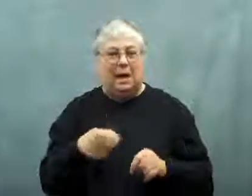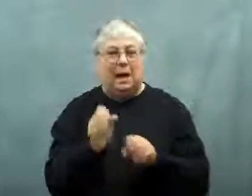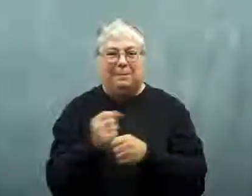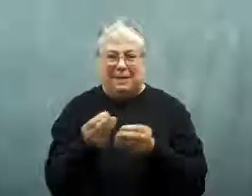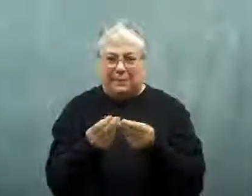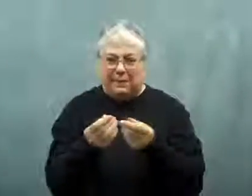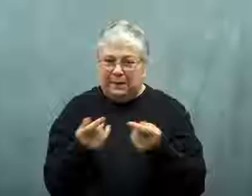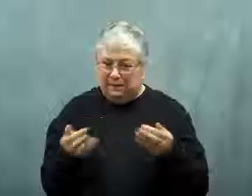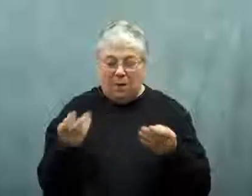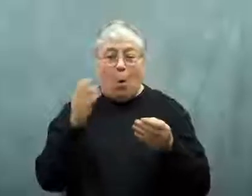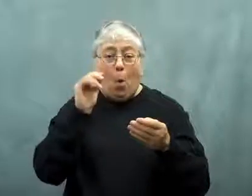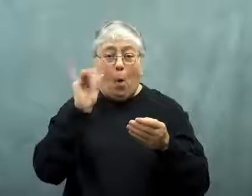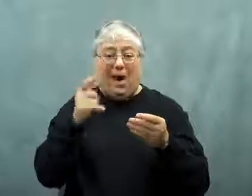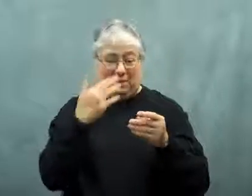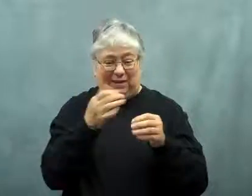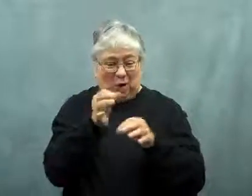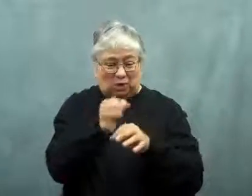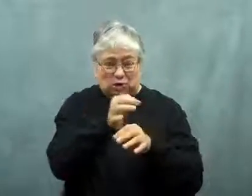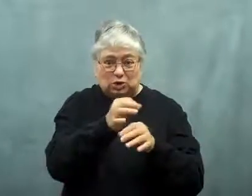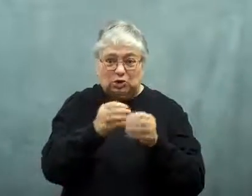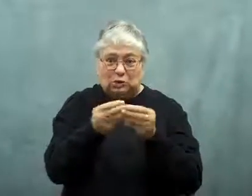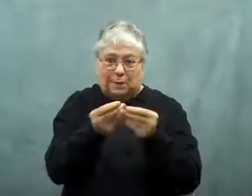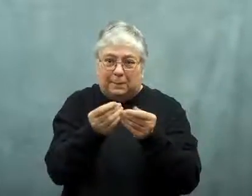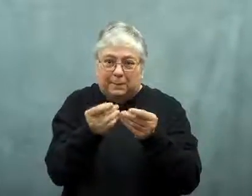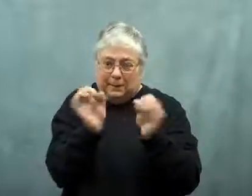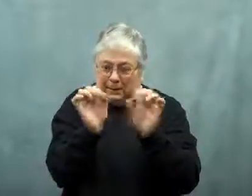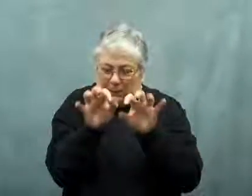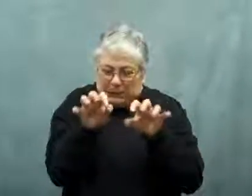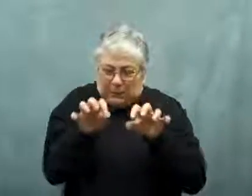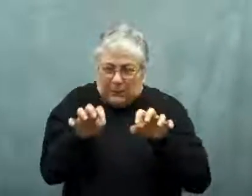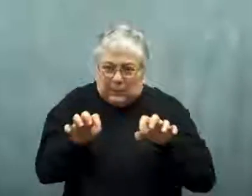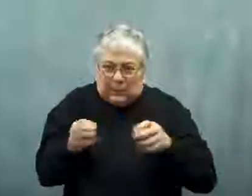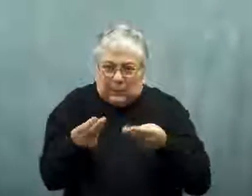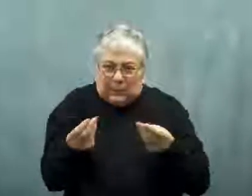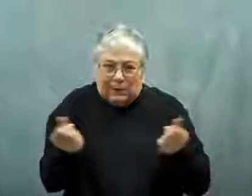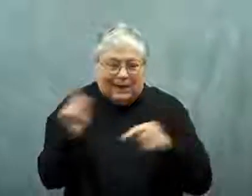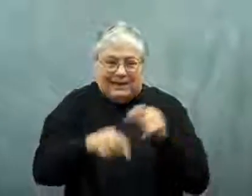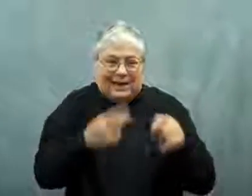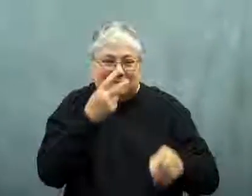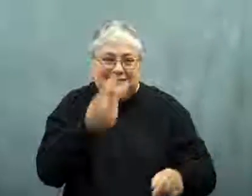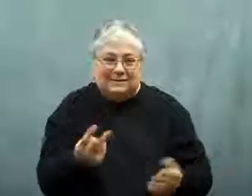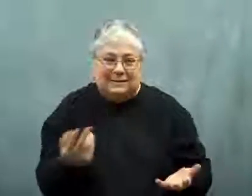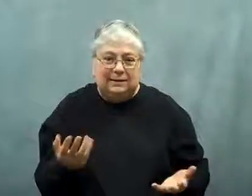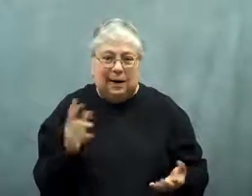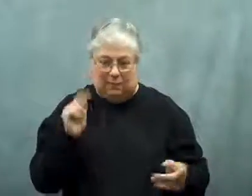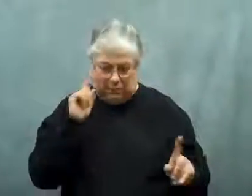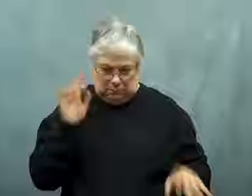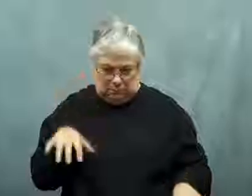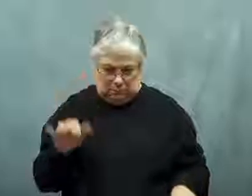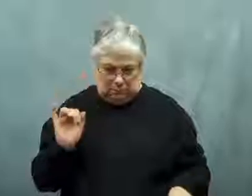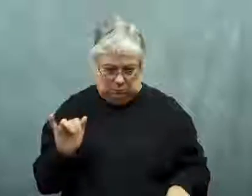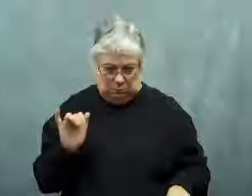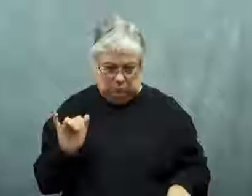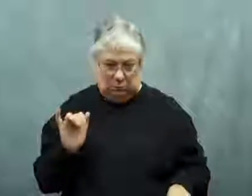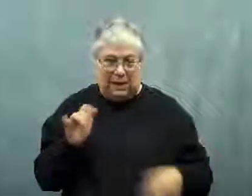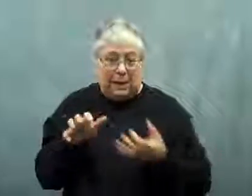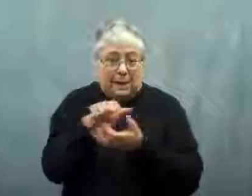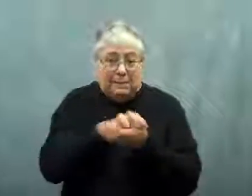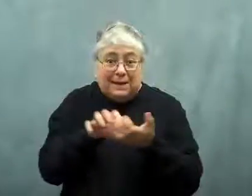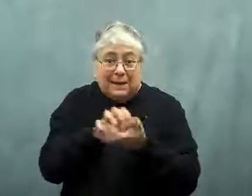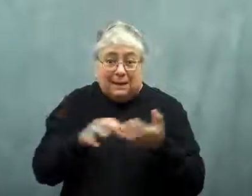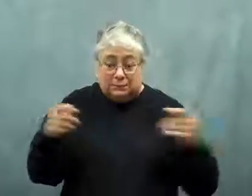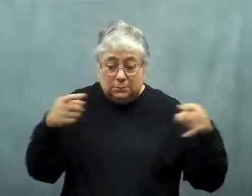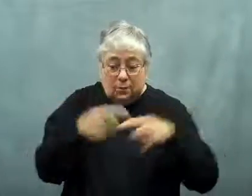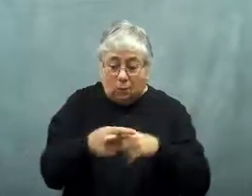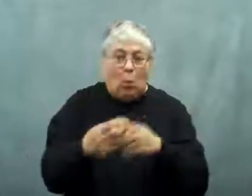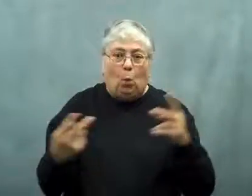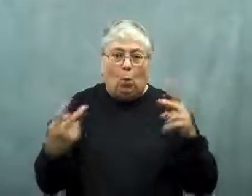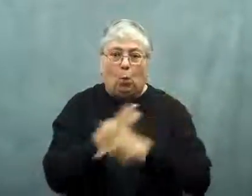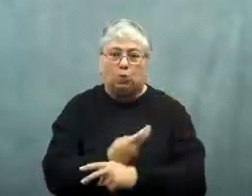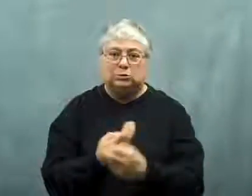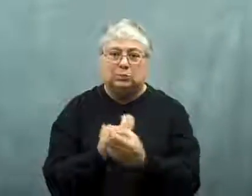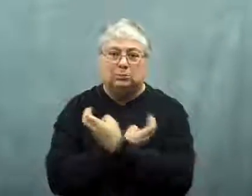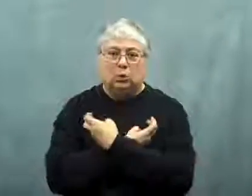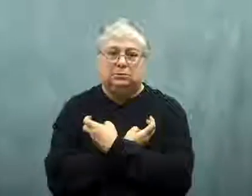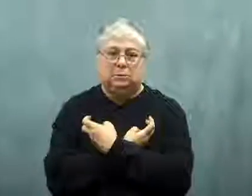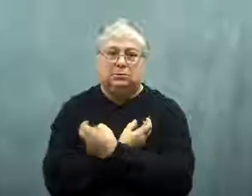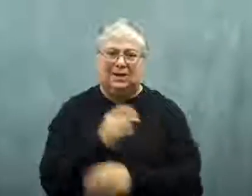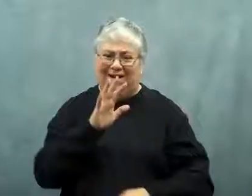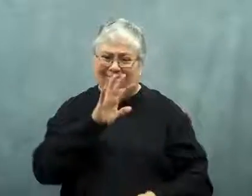This made the oil break down into tiny droplets that can't be seen.